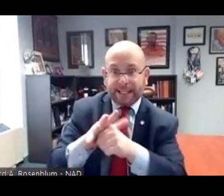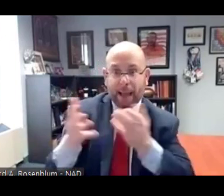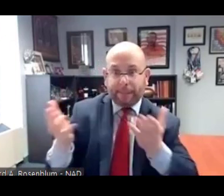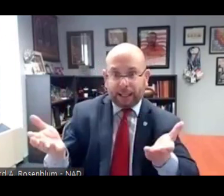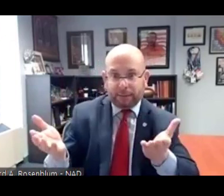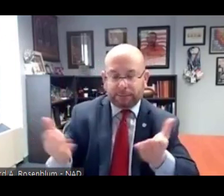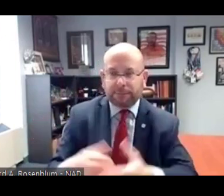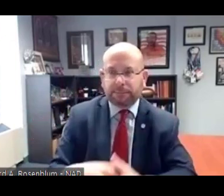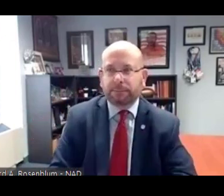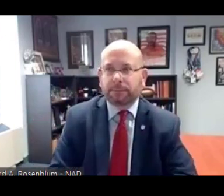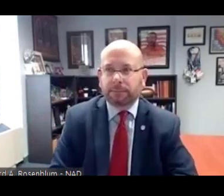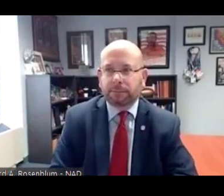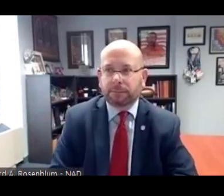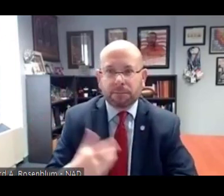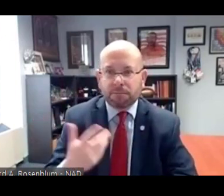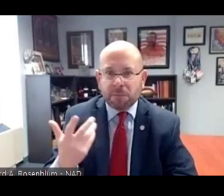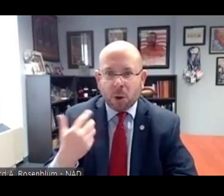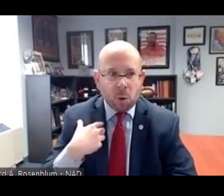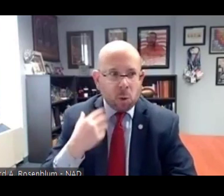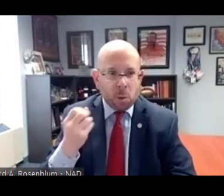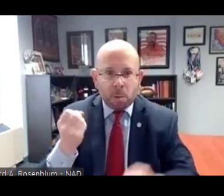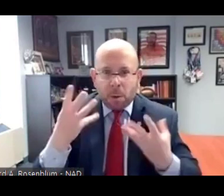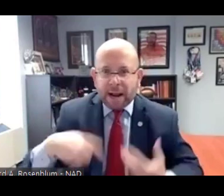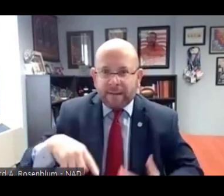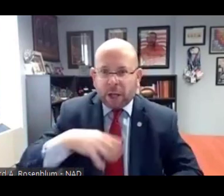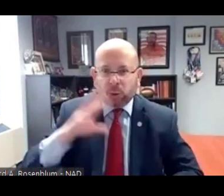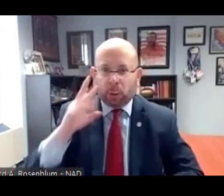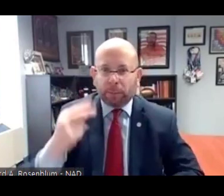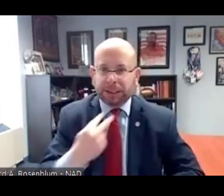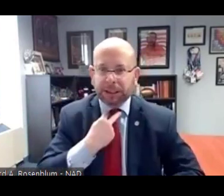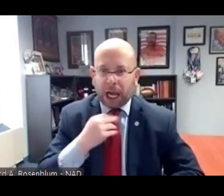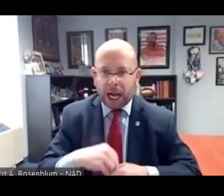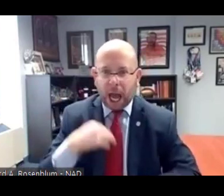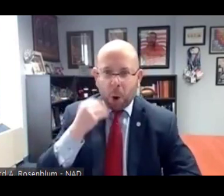if they want to have a remediation, I mean, it is outrageous.